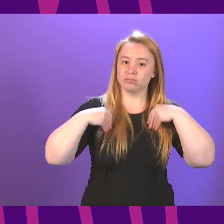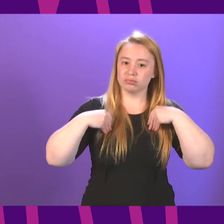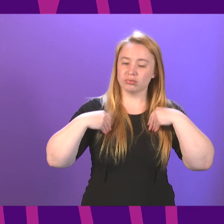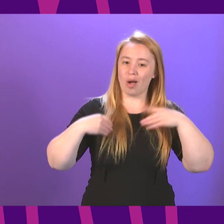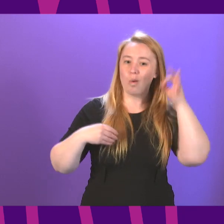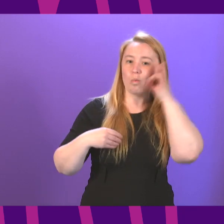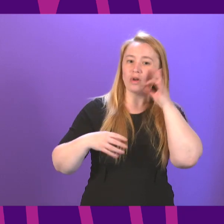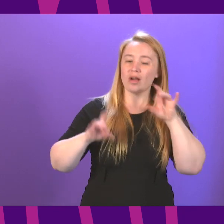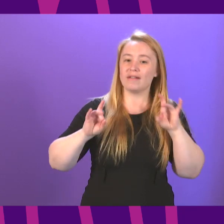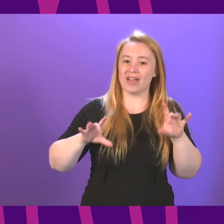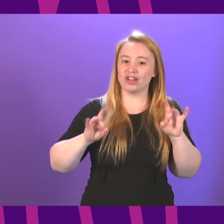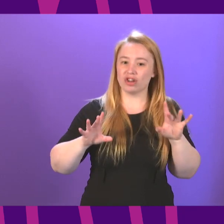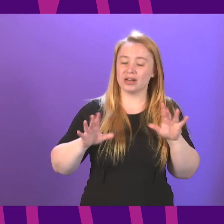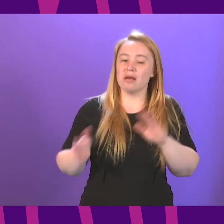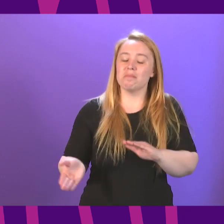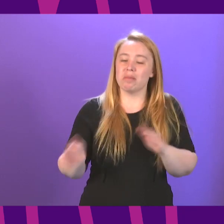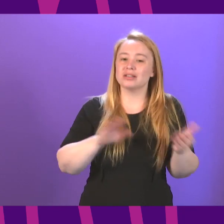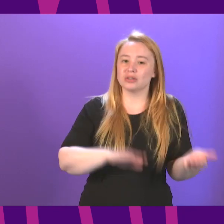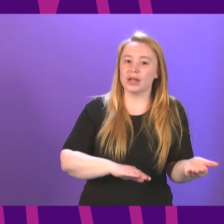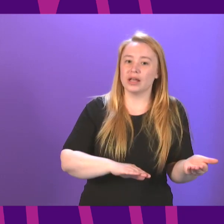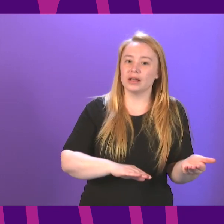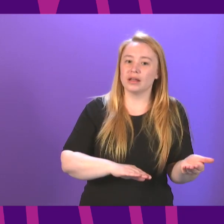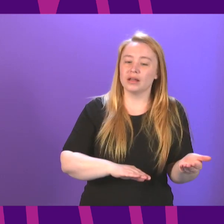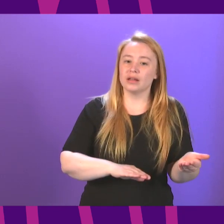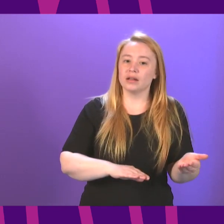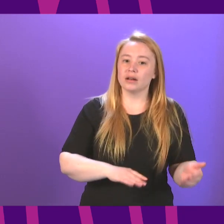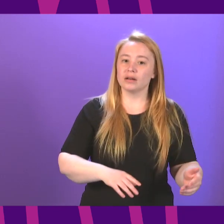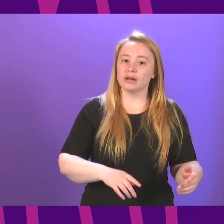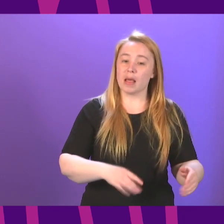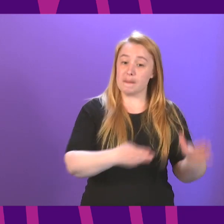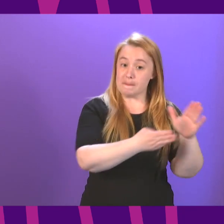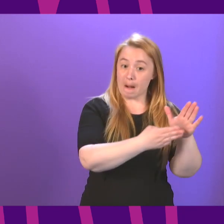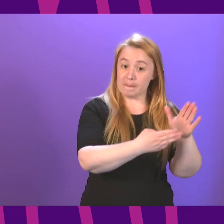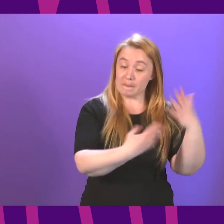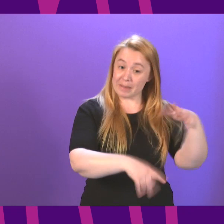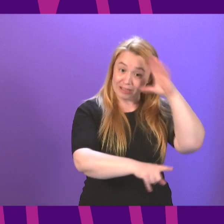and died. For years, Kimberley was never told the true cause of her child’s death.